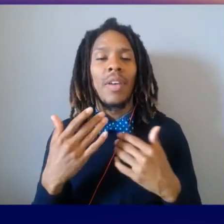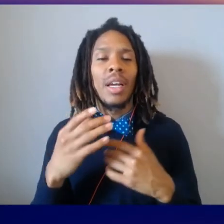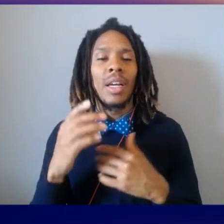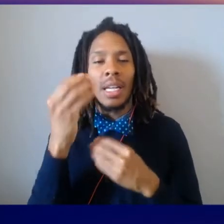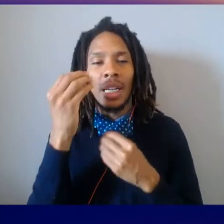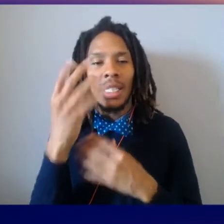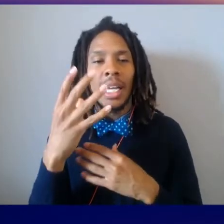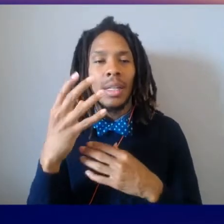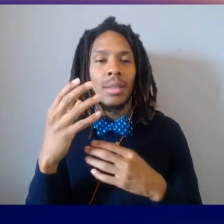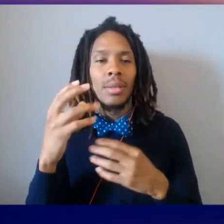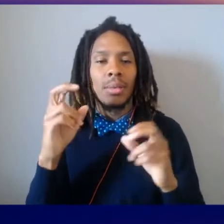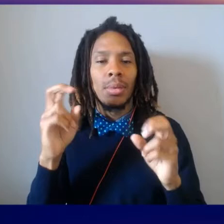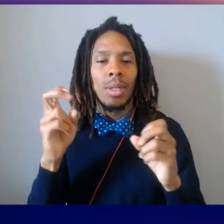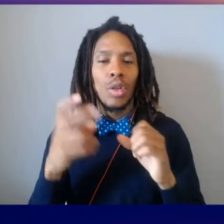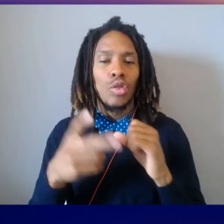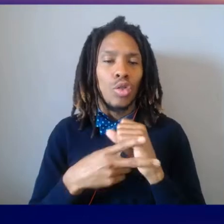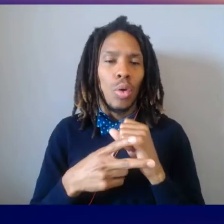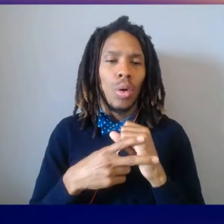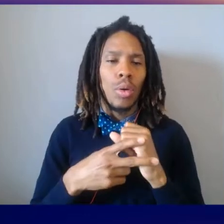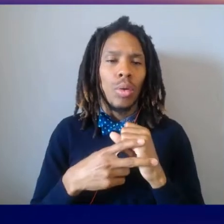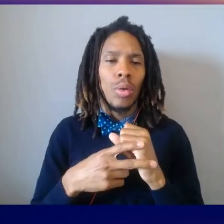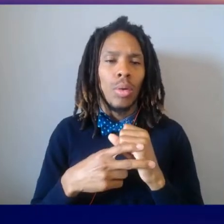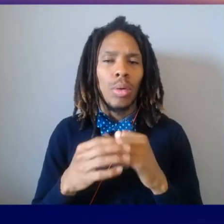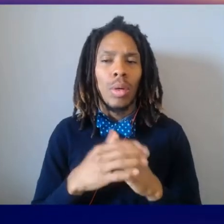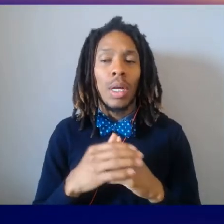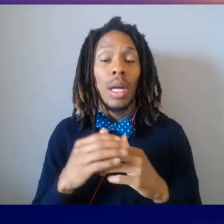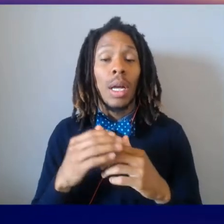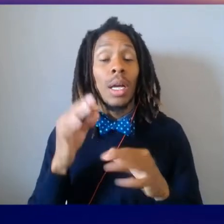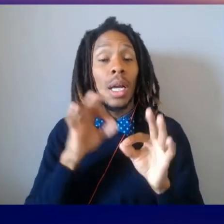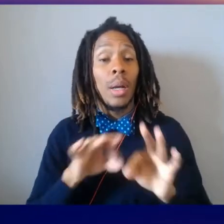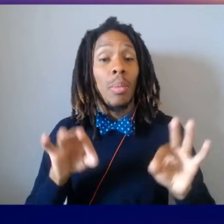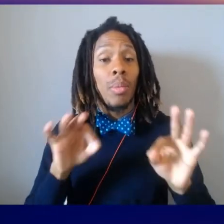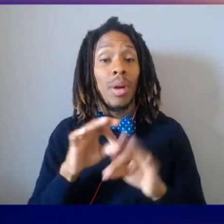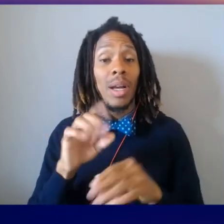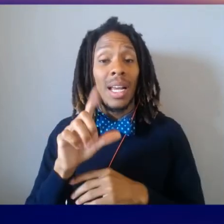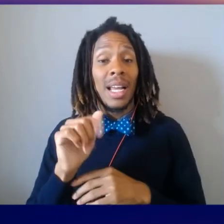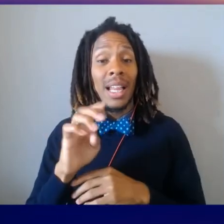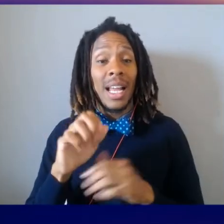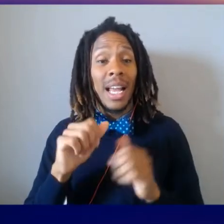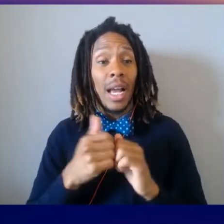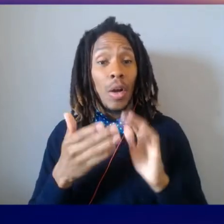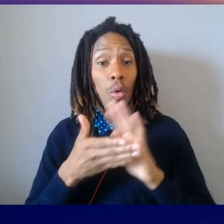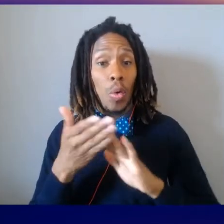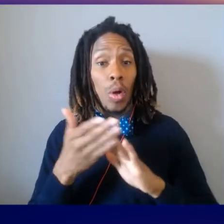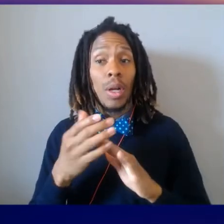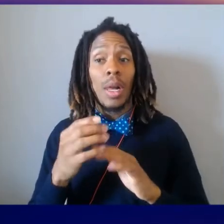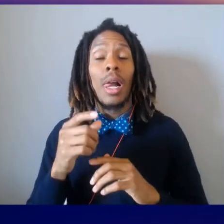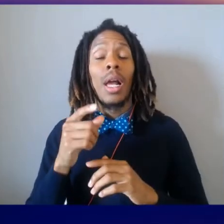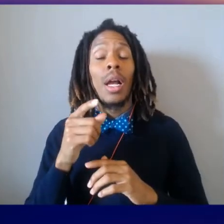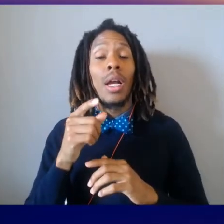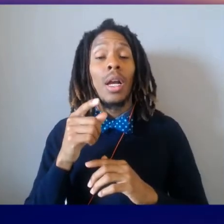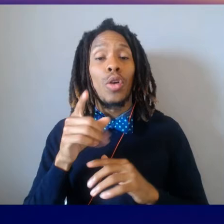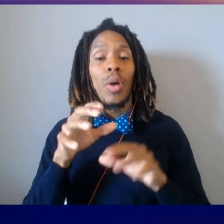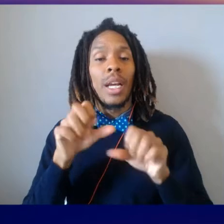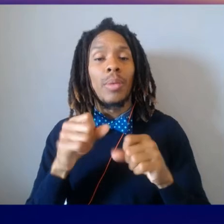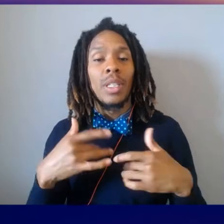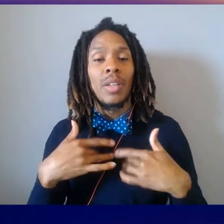It's important to remember that the way Lake works is that you are only gonna start capturing events at the moment you create the event data store.